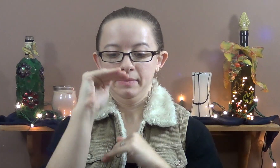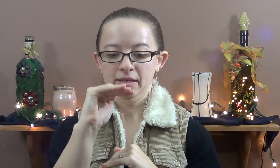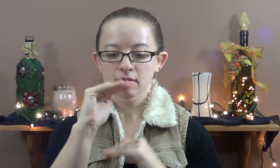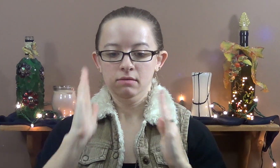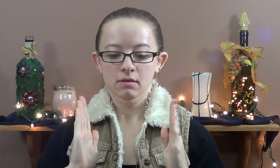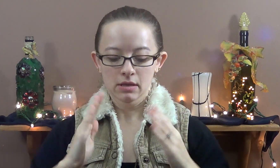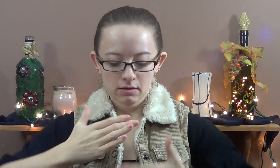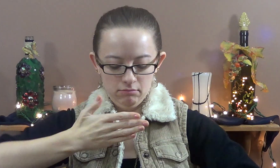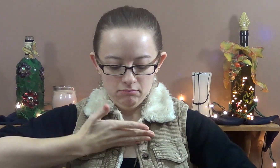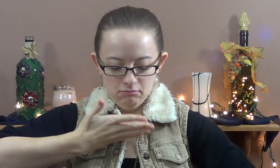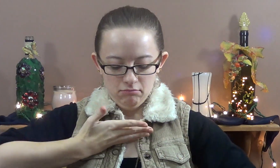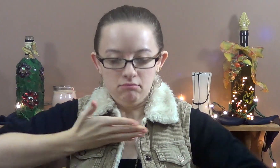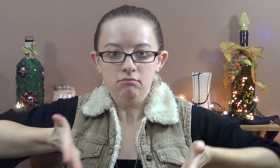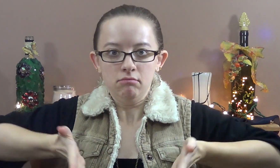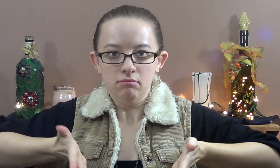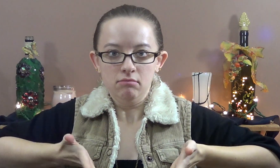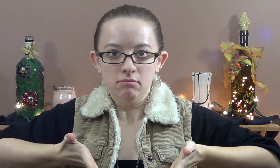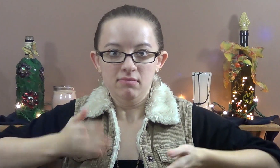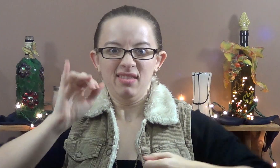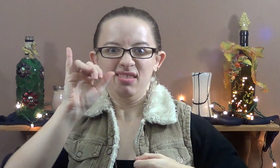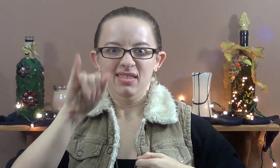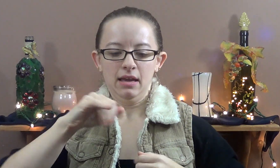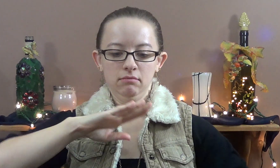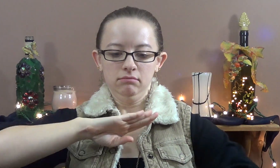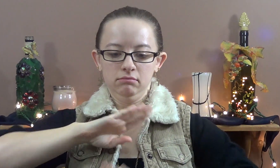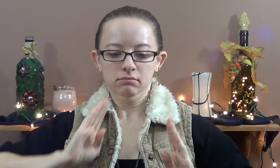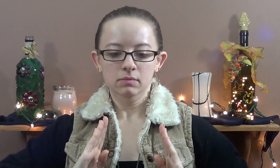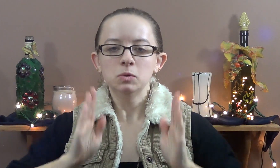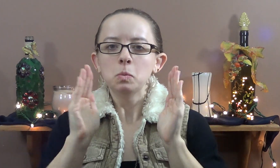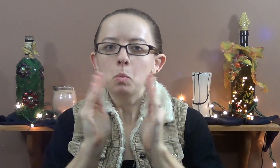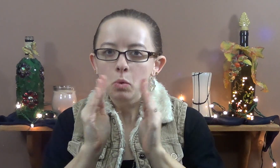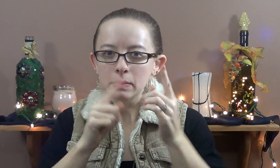you might need to make it a much smaller signing space. So just